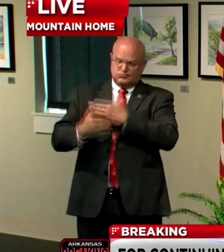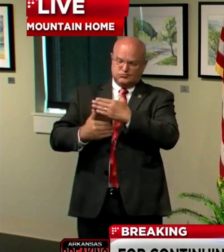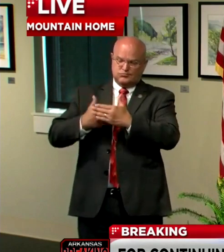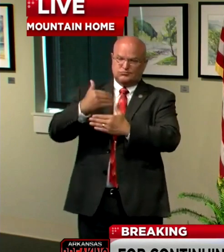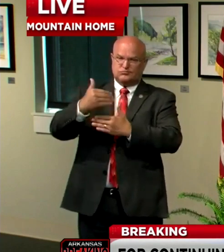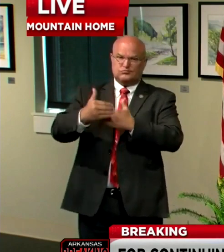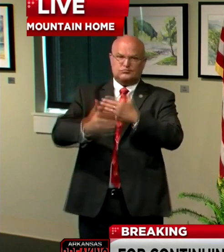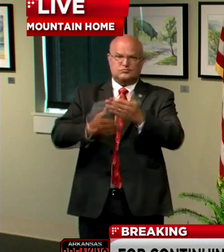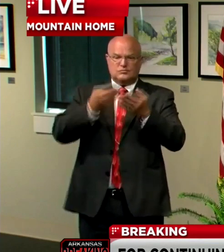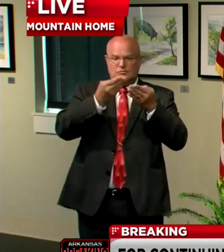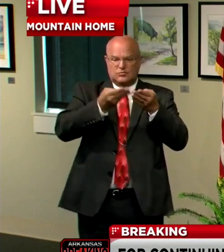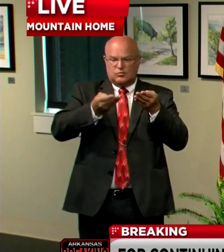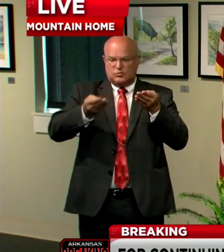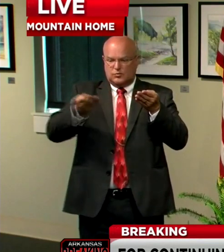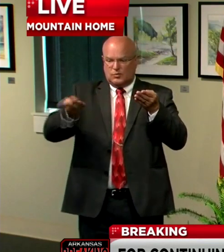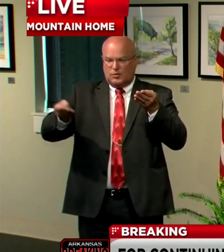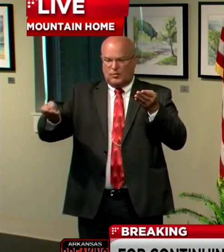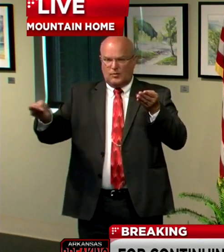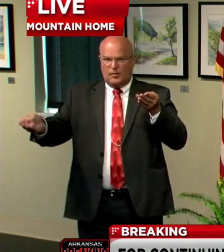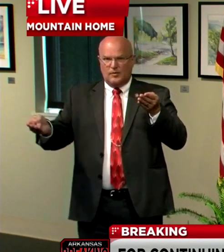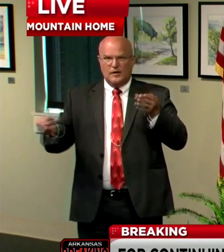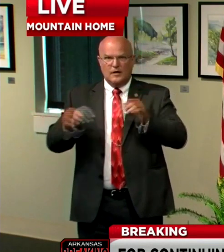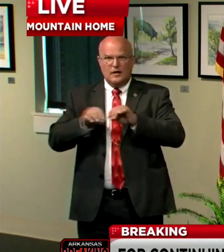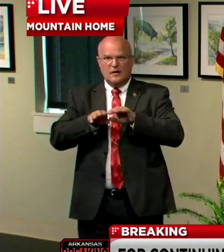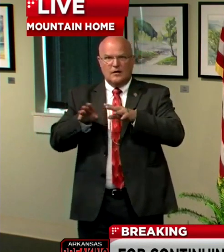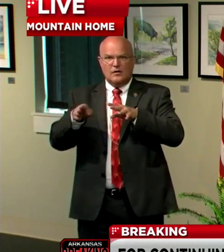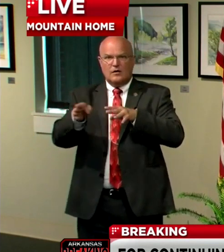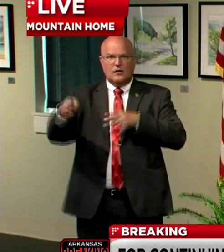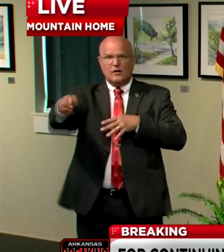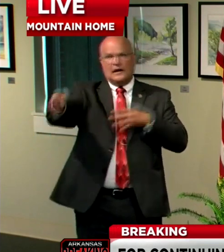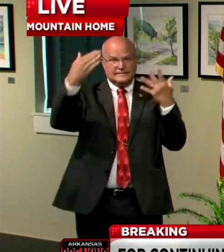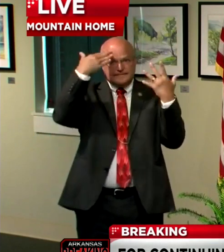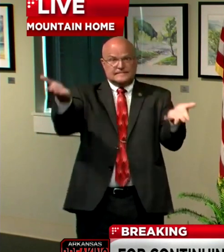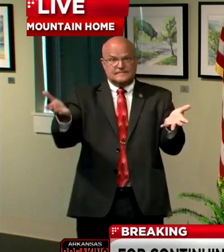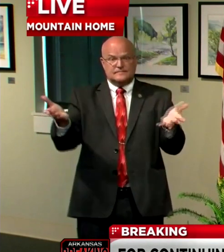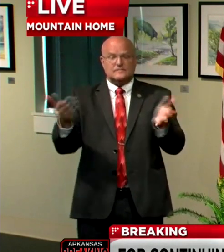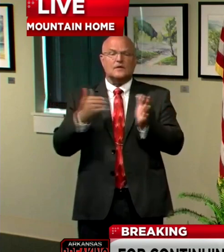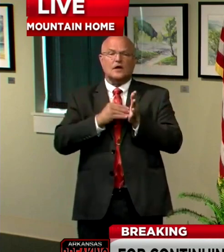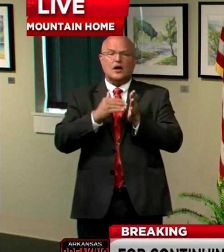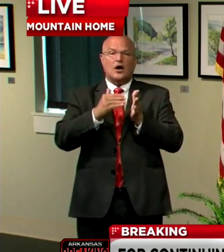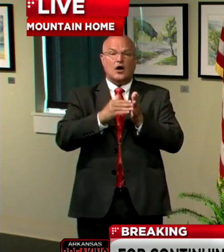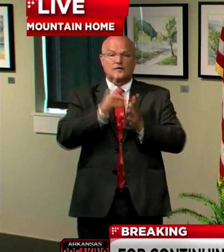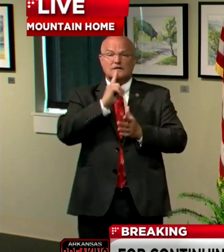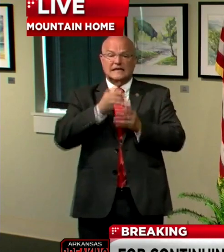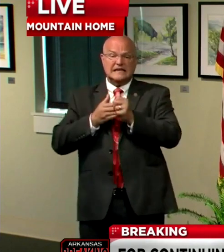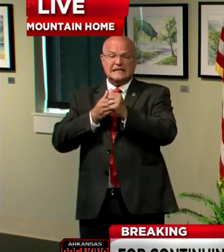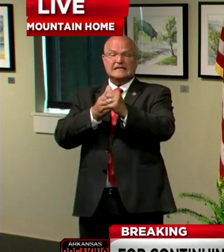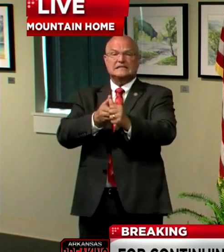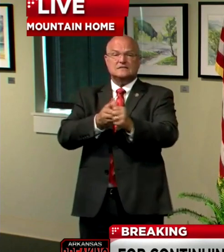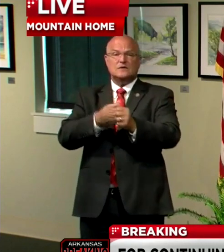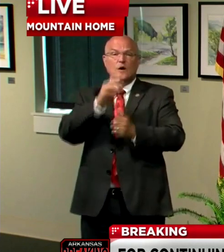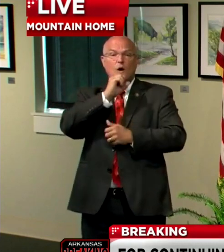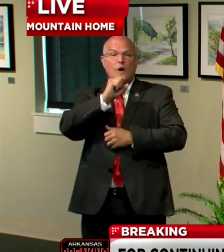I'M NOT PUTTING THAT ON MEMORIAL DAY BUT WE HAVE SET